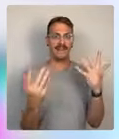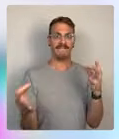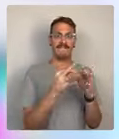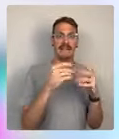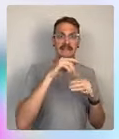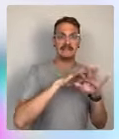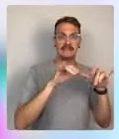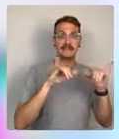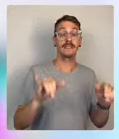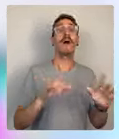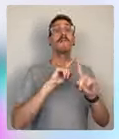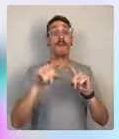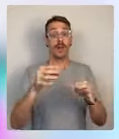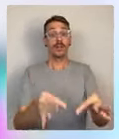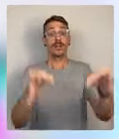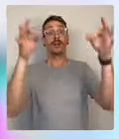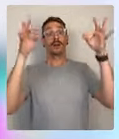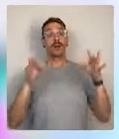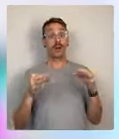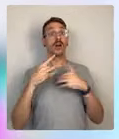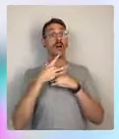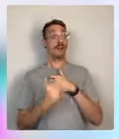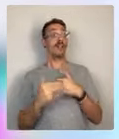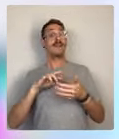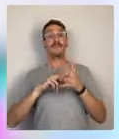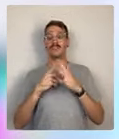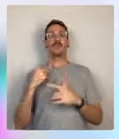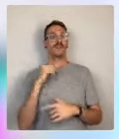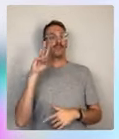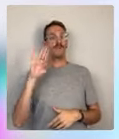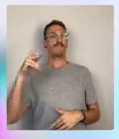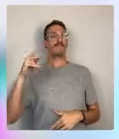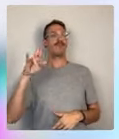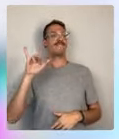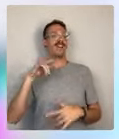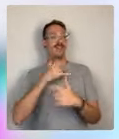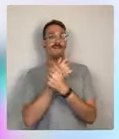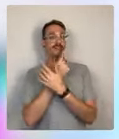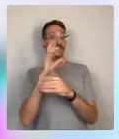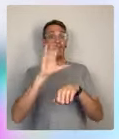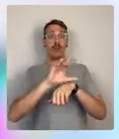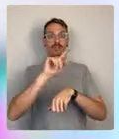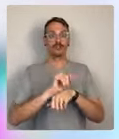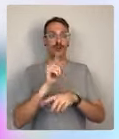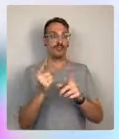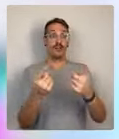How do we moderate this community? Where does it fit in? But having early conversations, and we, at WebPurify,